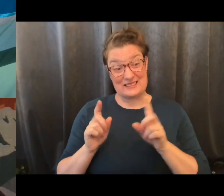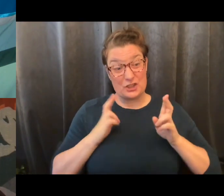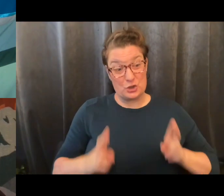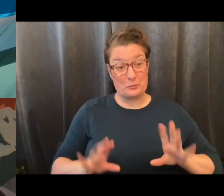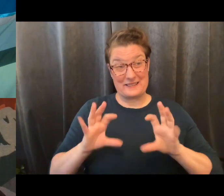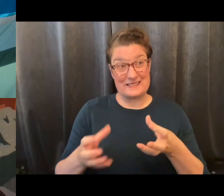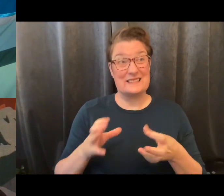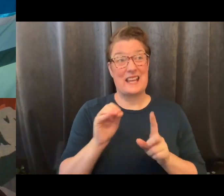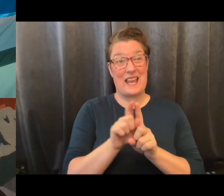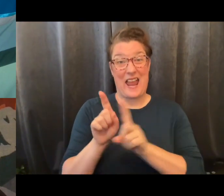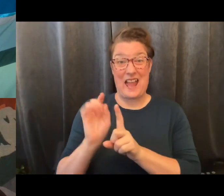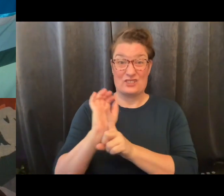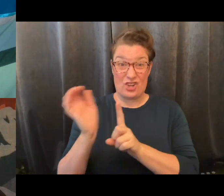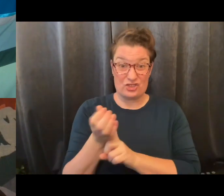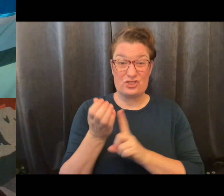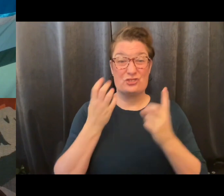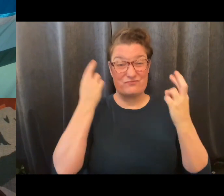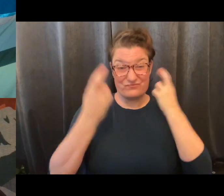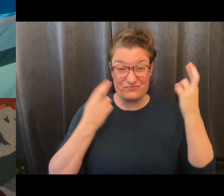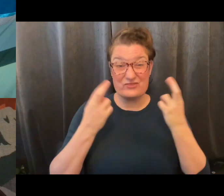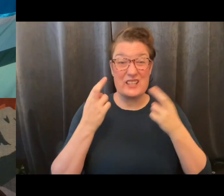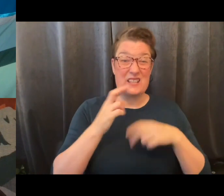guilt and shame and blame isn't necessarily the best teacher.